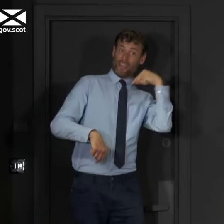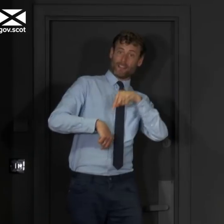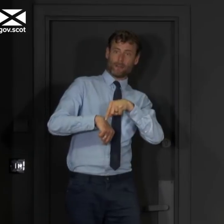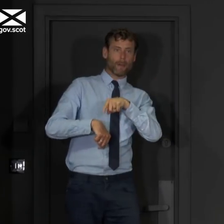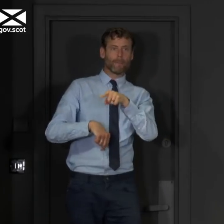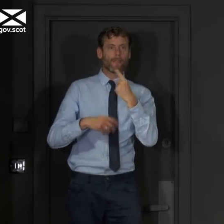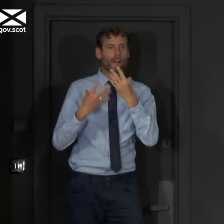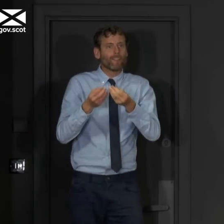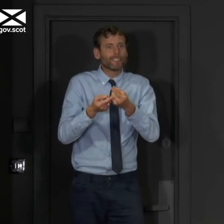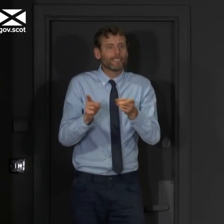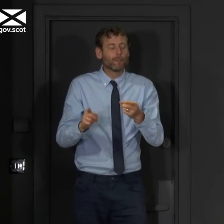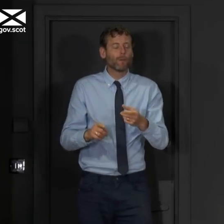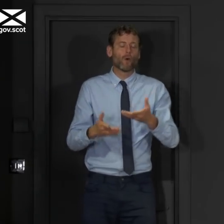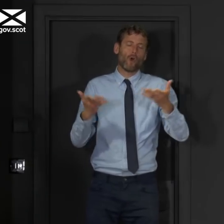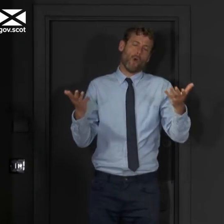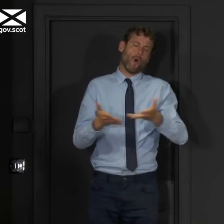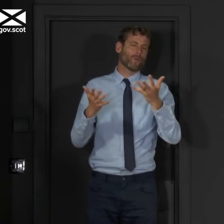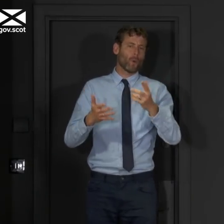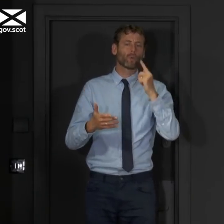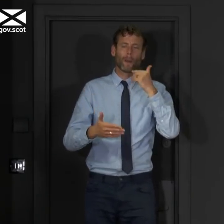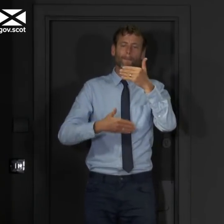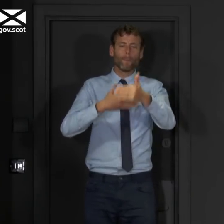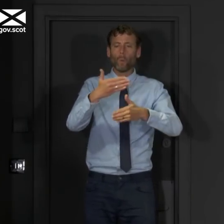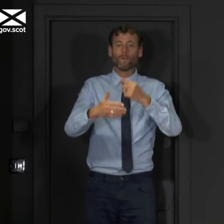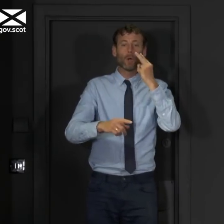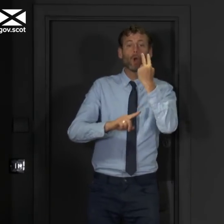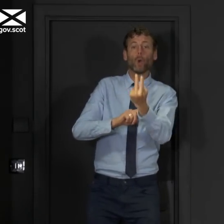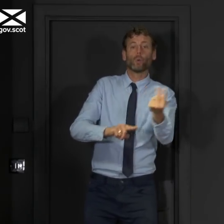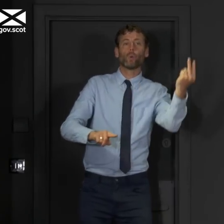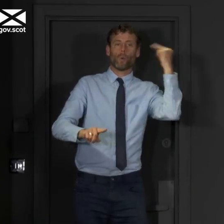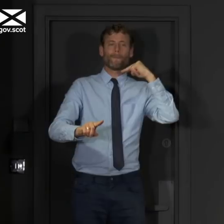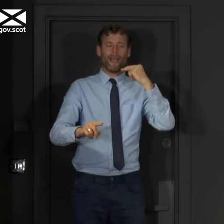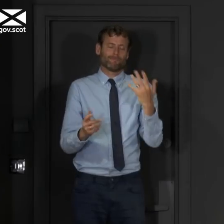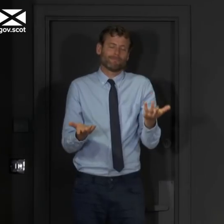when we come to look back on the things that were done and not done, then because. Firstly